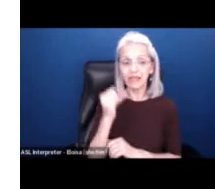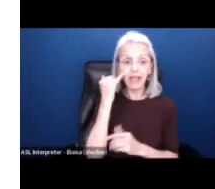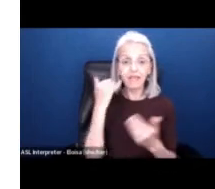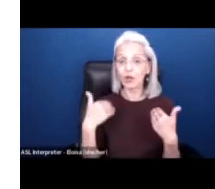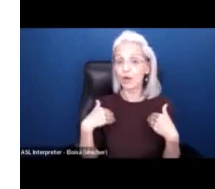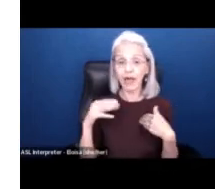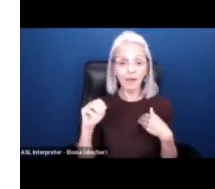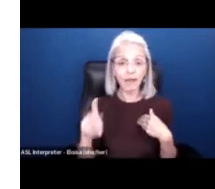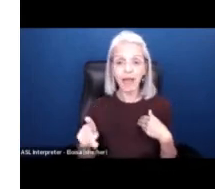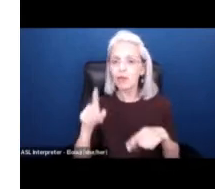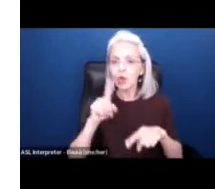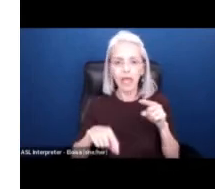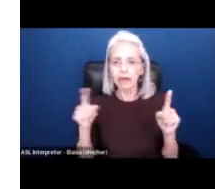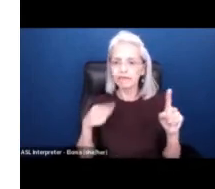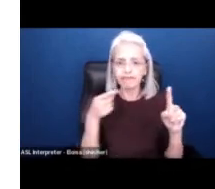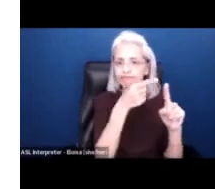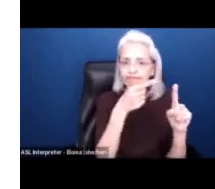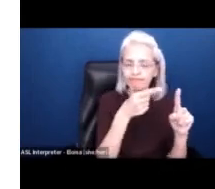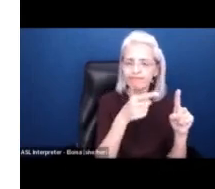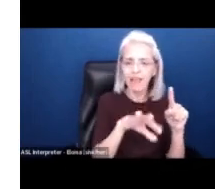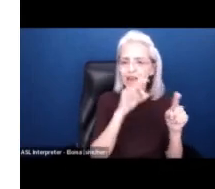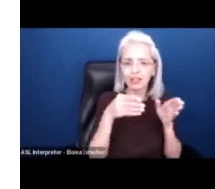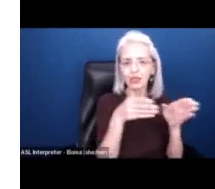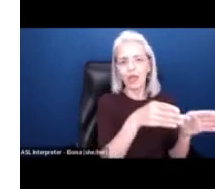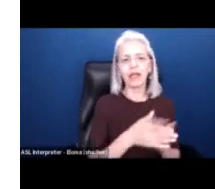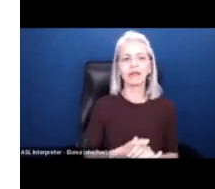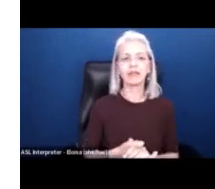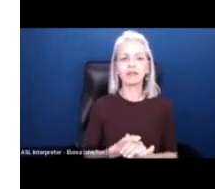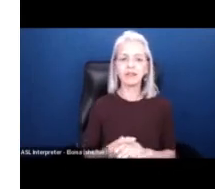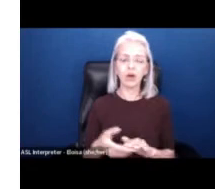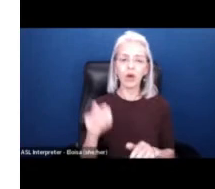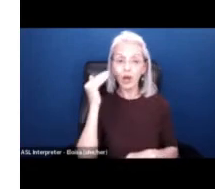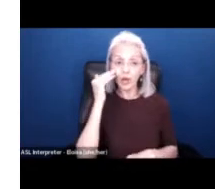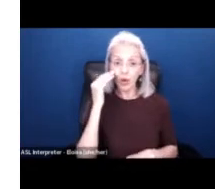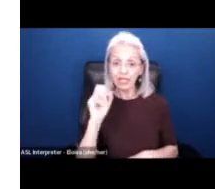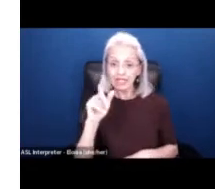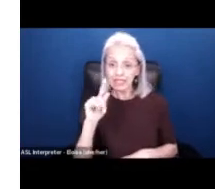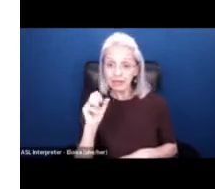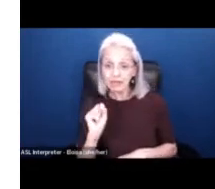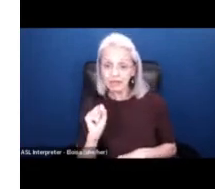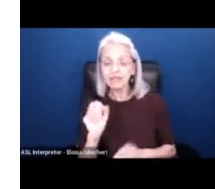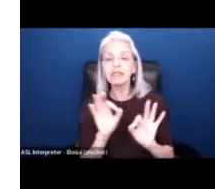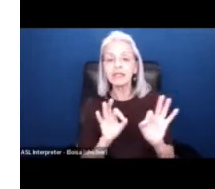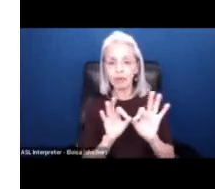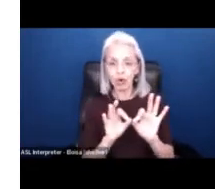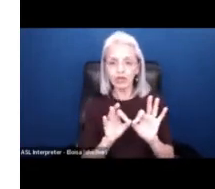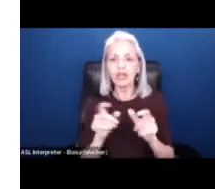And so, in terms of picking the treatment of choice, knowing the symptoms, is important to be able to pick the best first